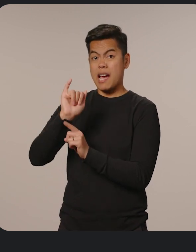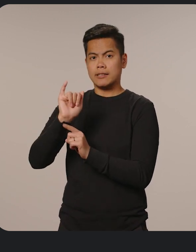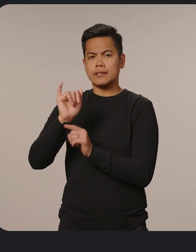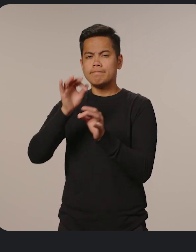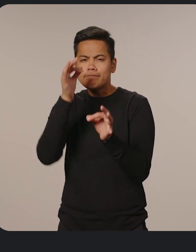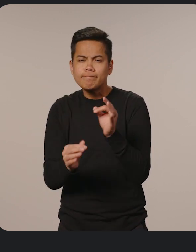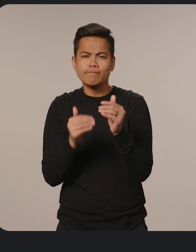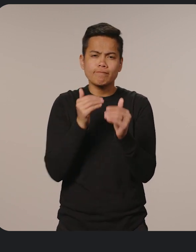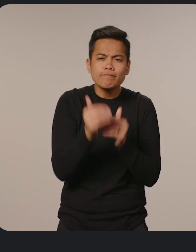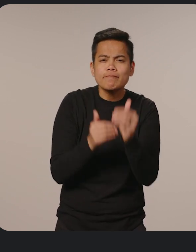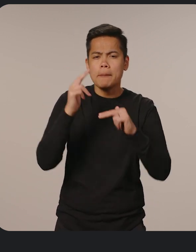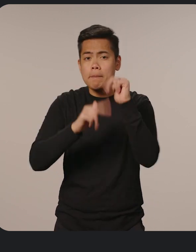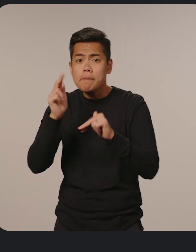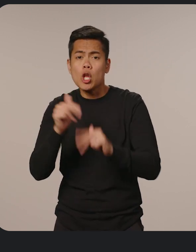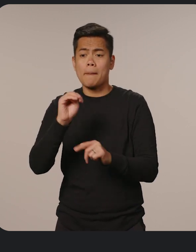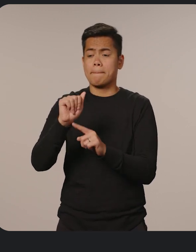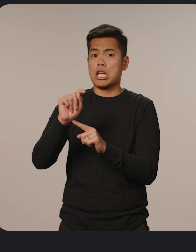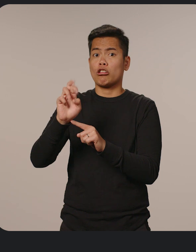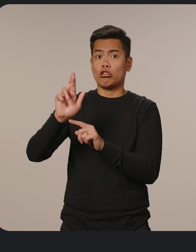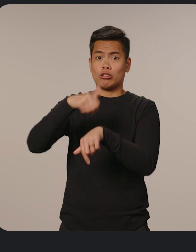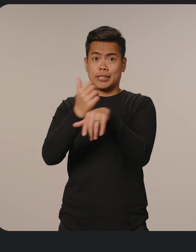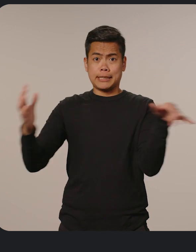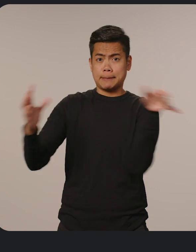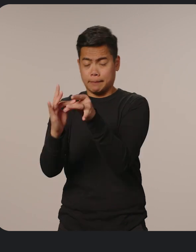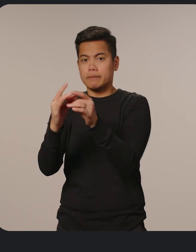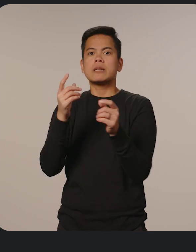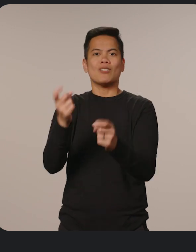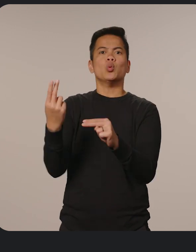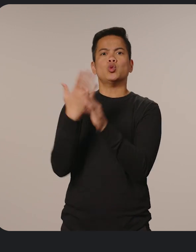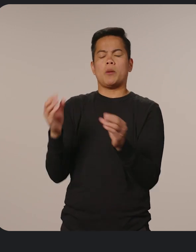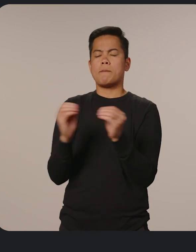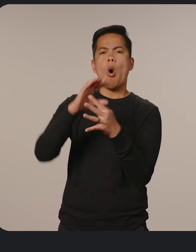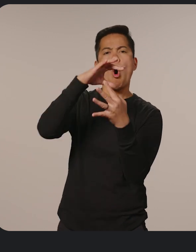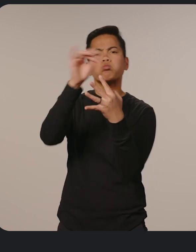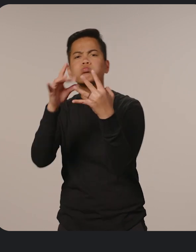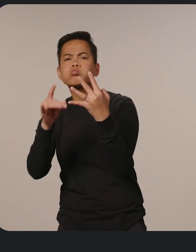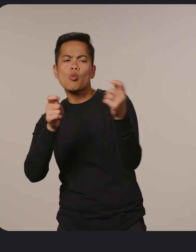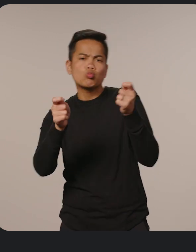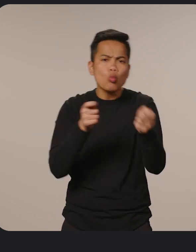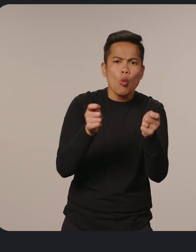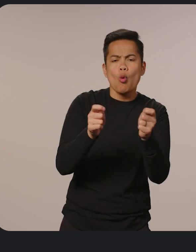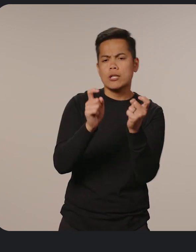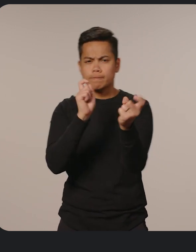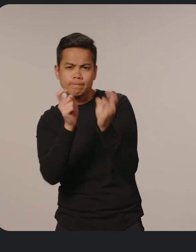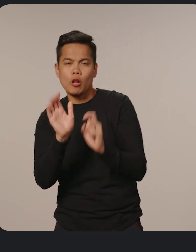of building Matter-enabled devices and gives your users more choice about where to control and manage their devices.